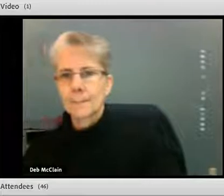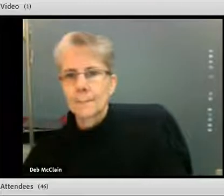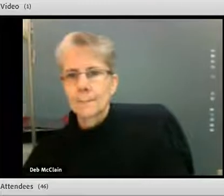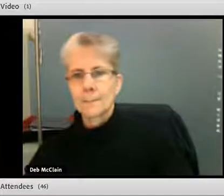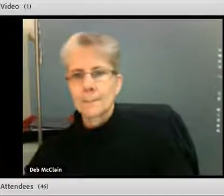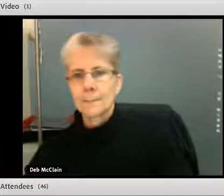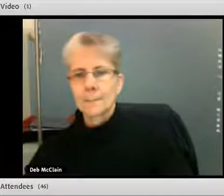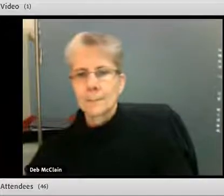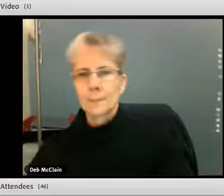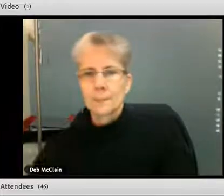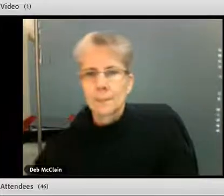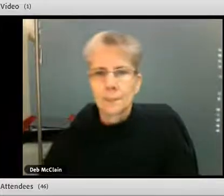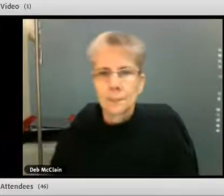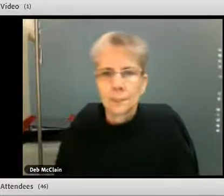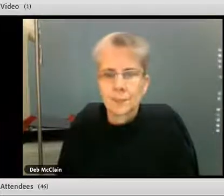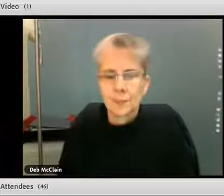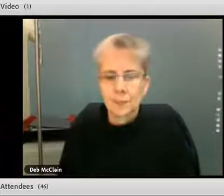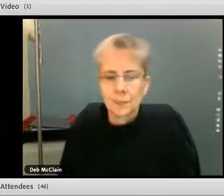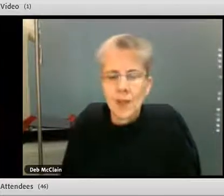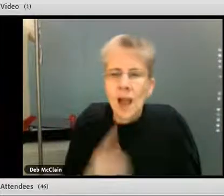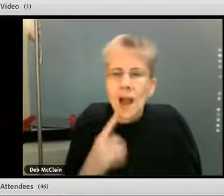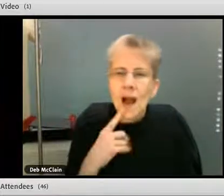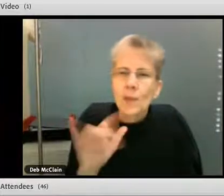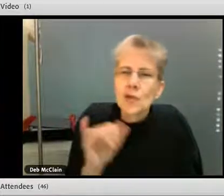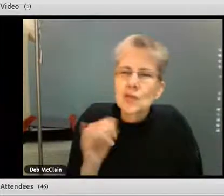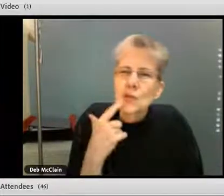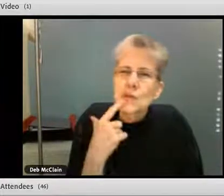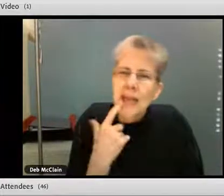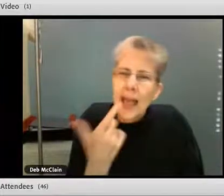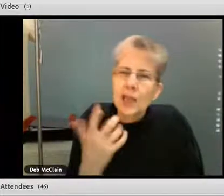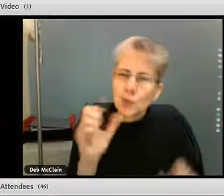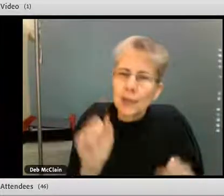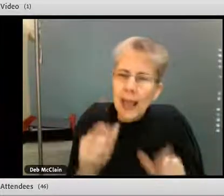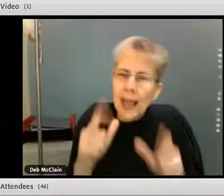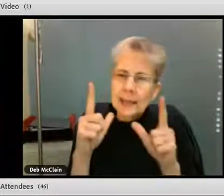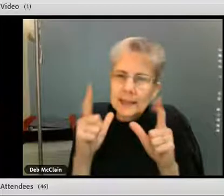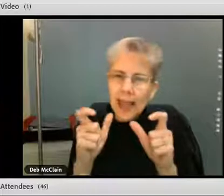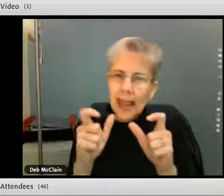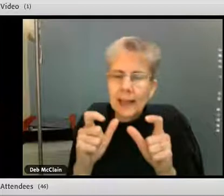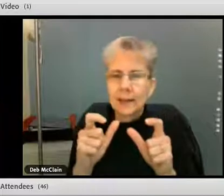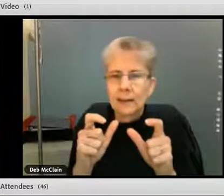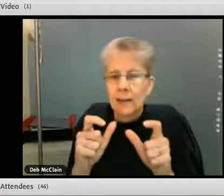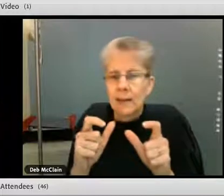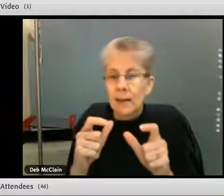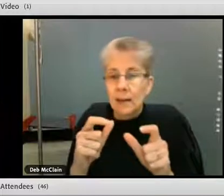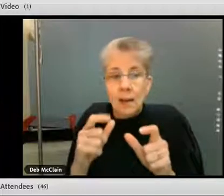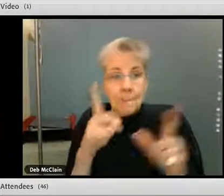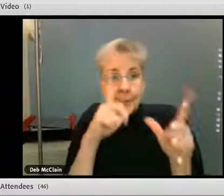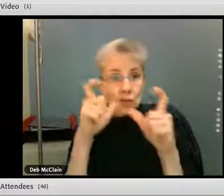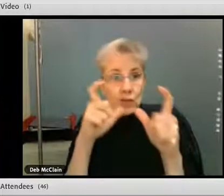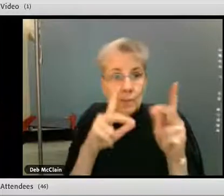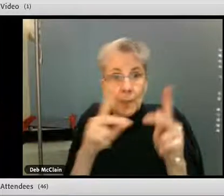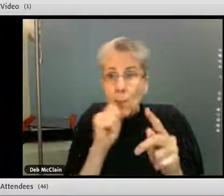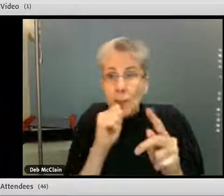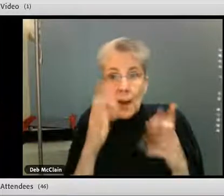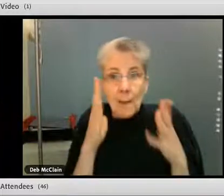And I would say you can take improv pictures when people aren't paying attention, but a lot of times, the best pictures are really the pictures